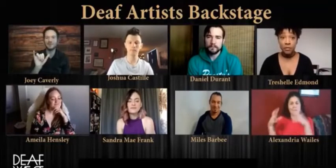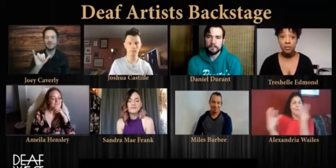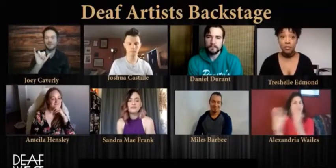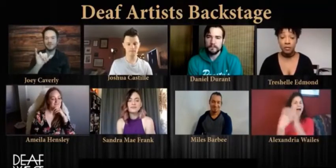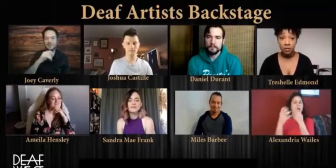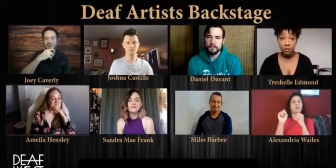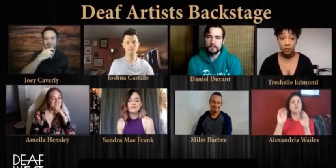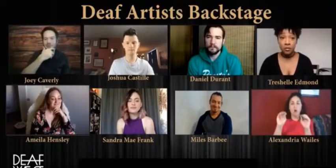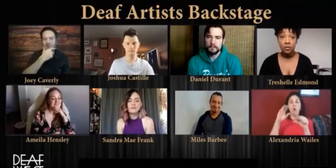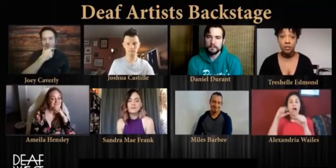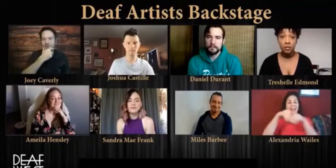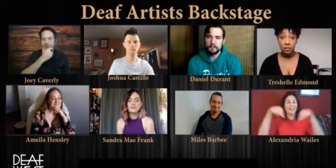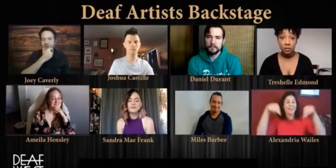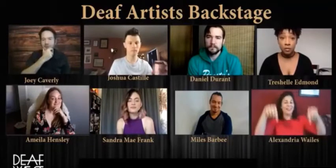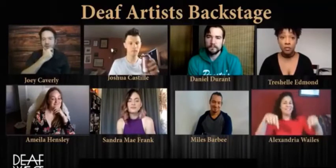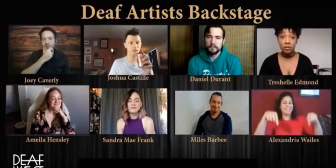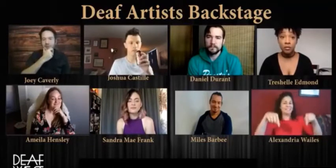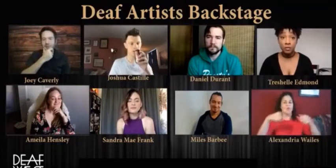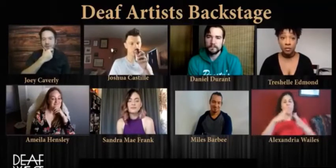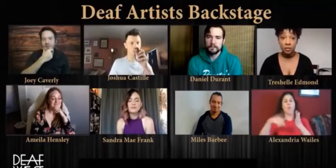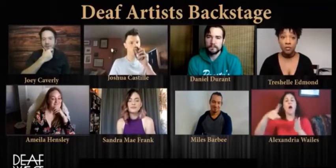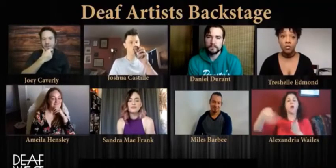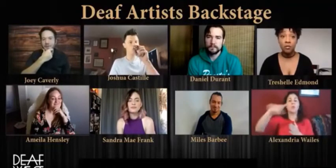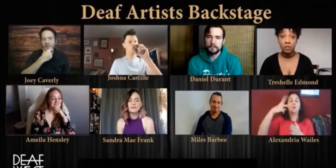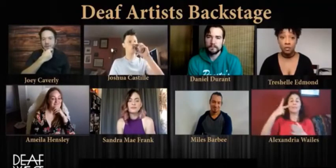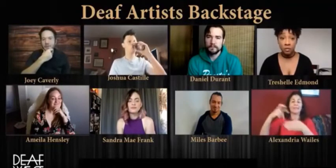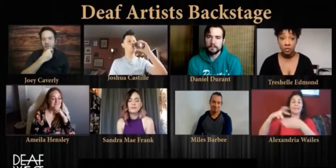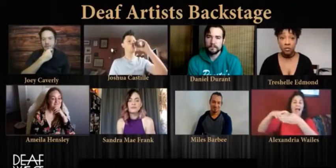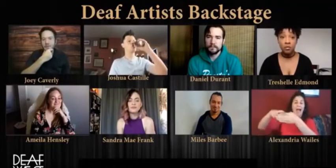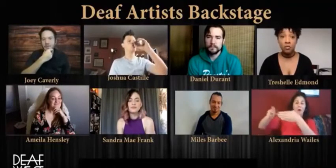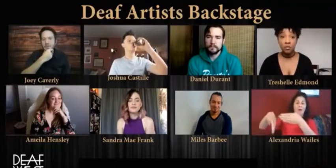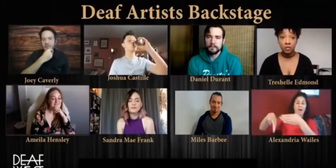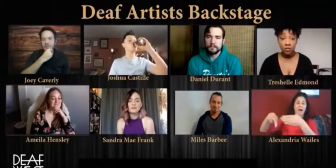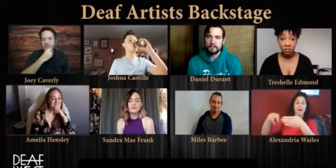Having get used to those vibrations or how to choreograph that.